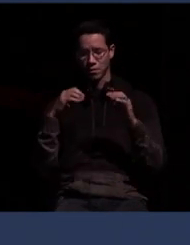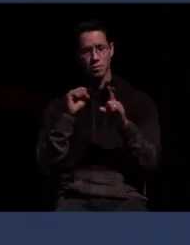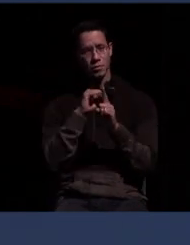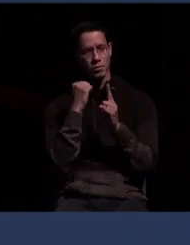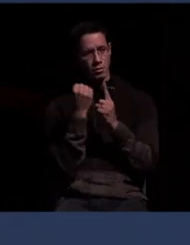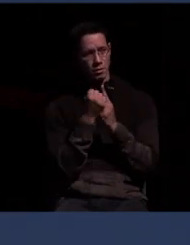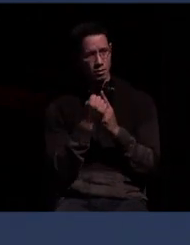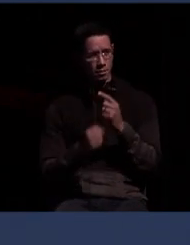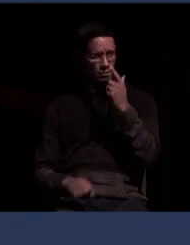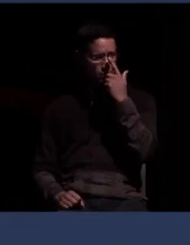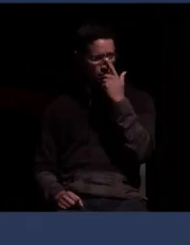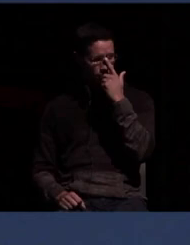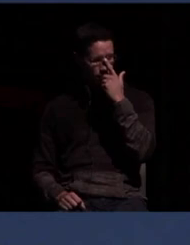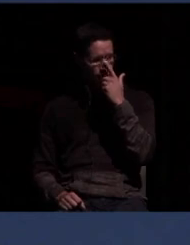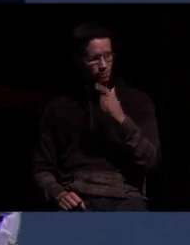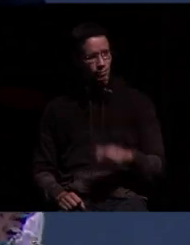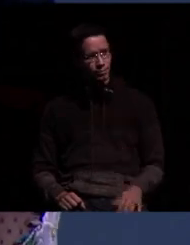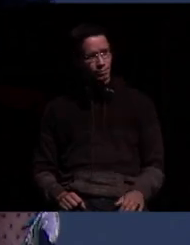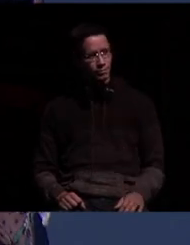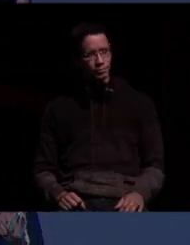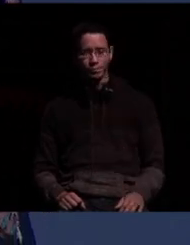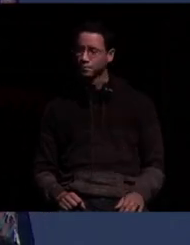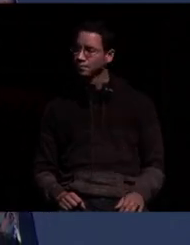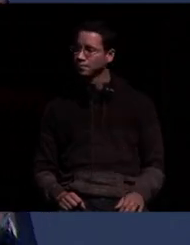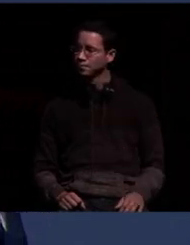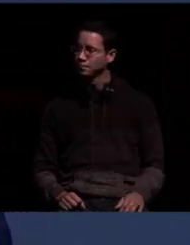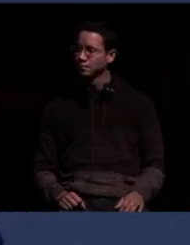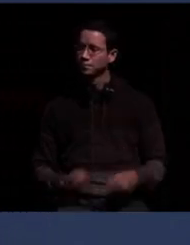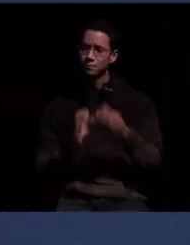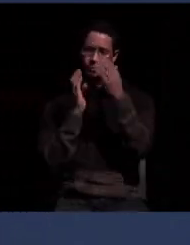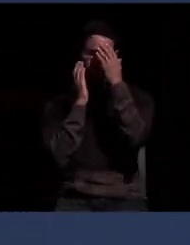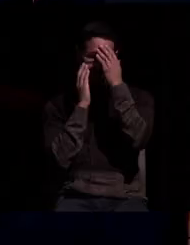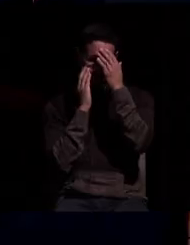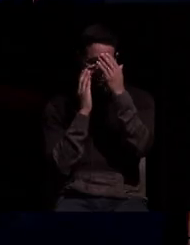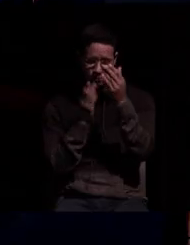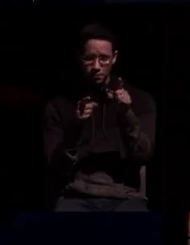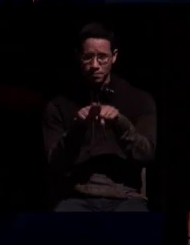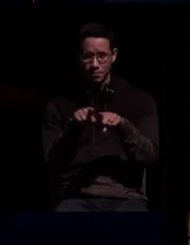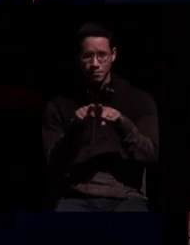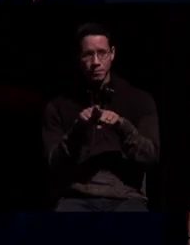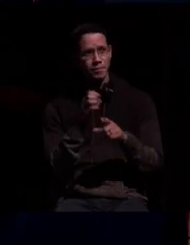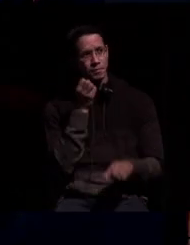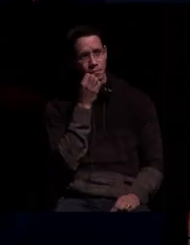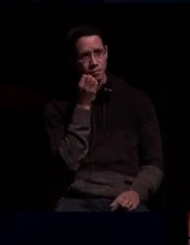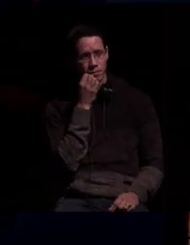and for the opportunity to be here with all of you,